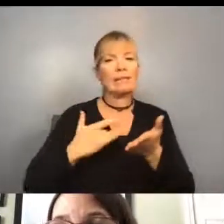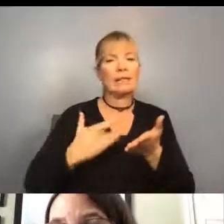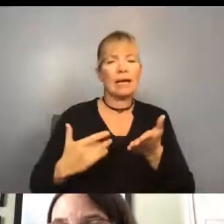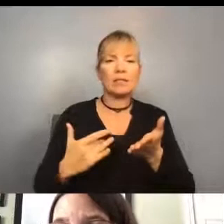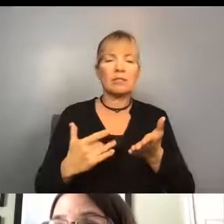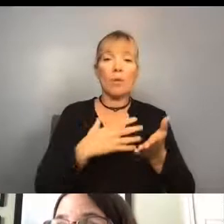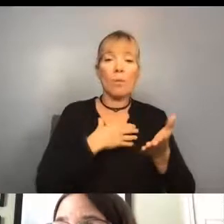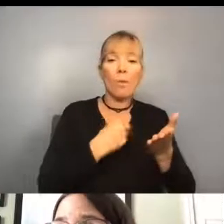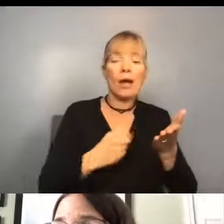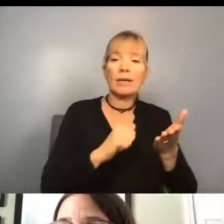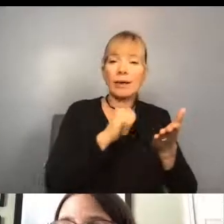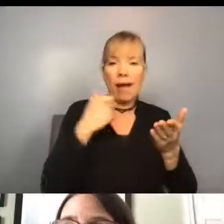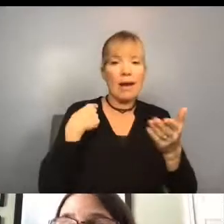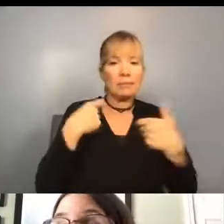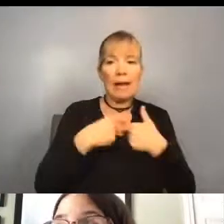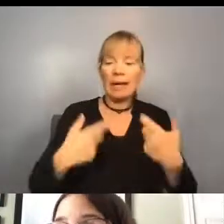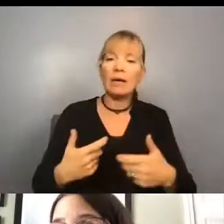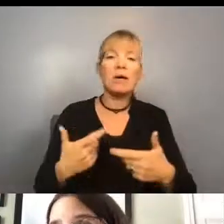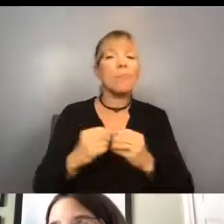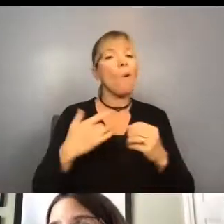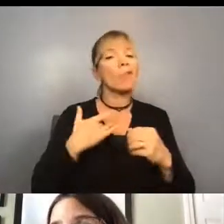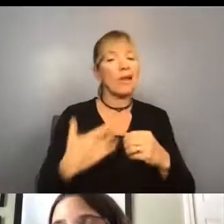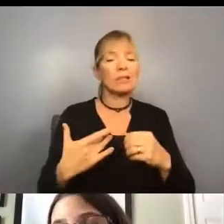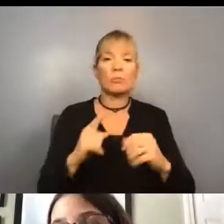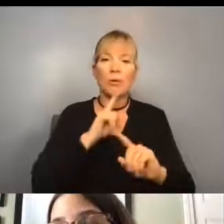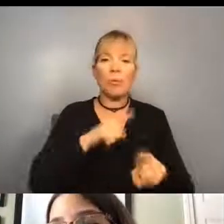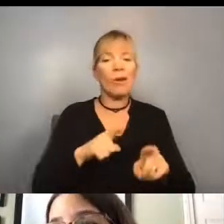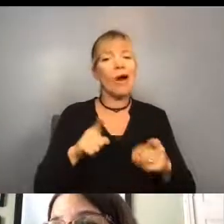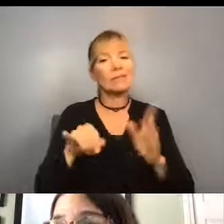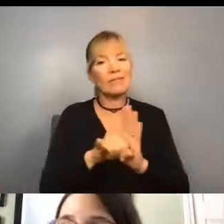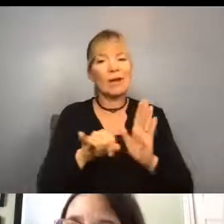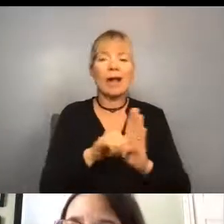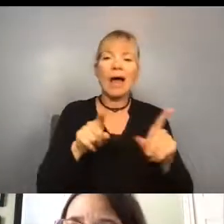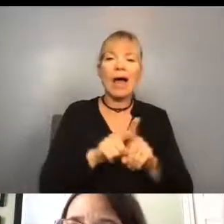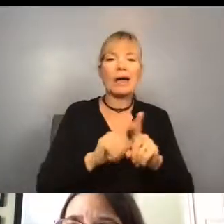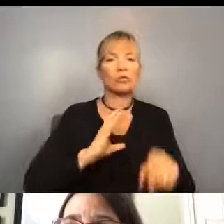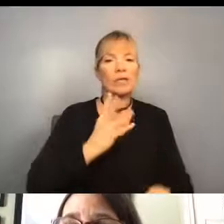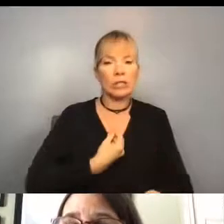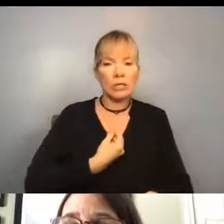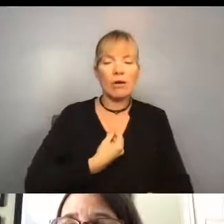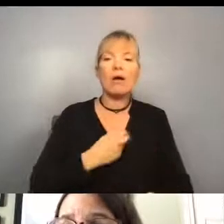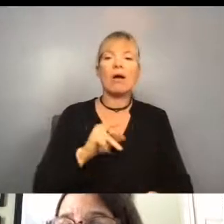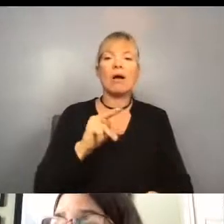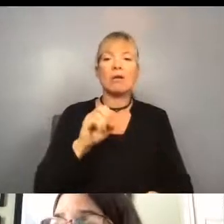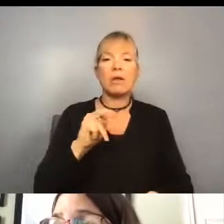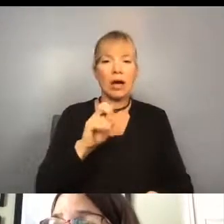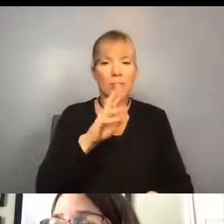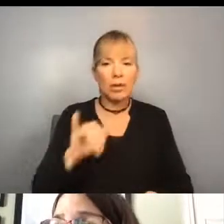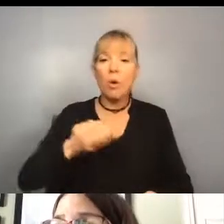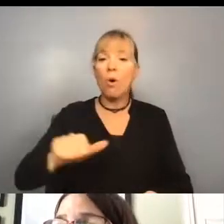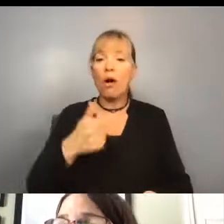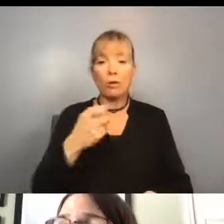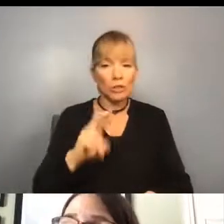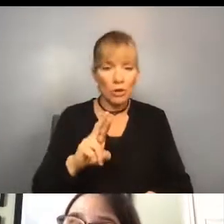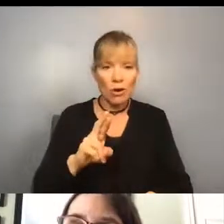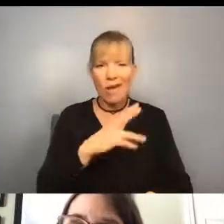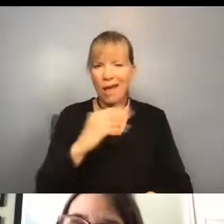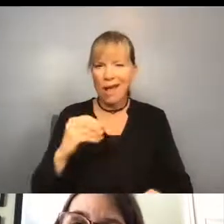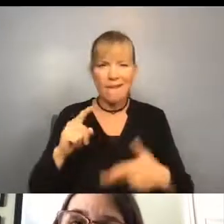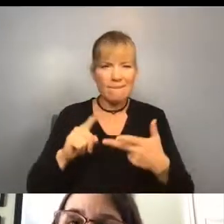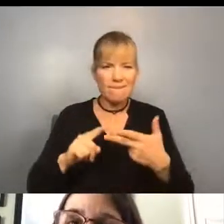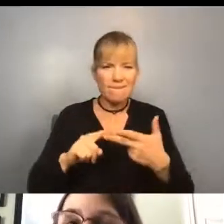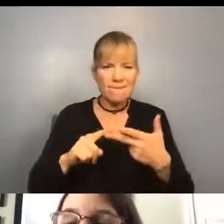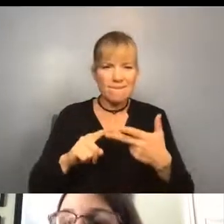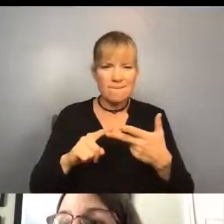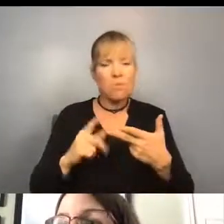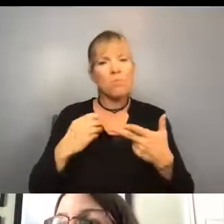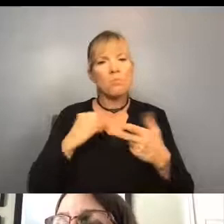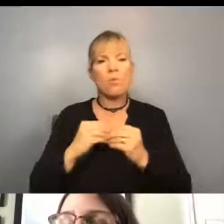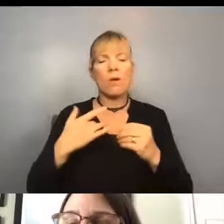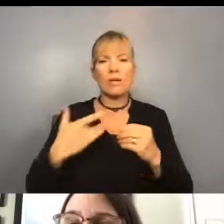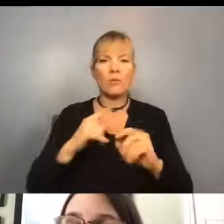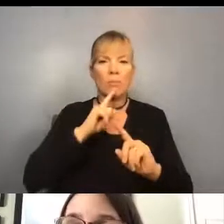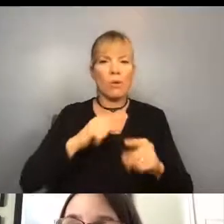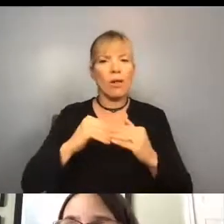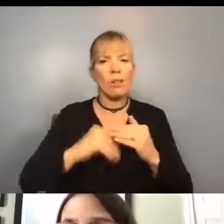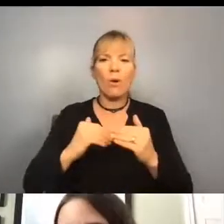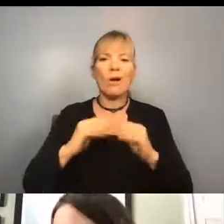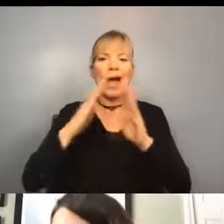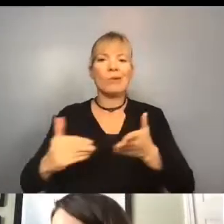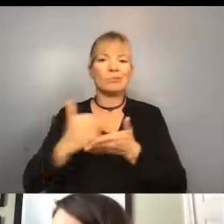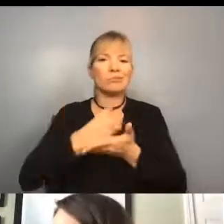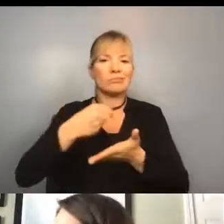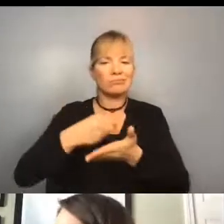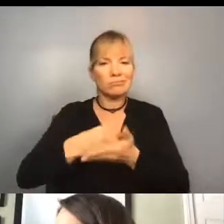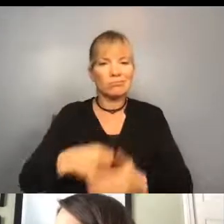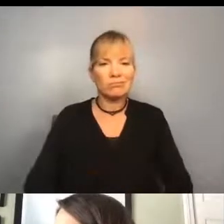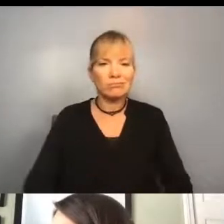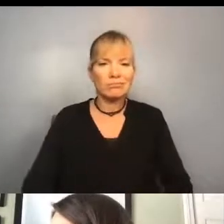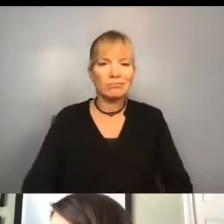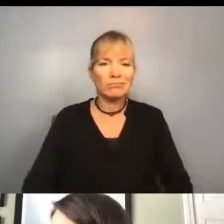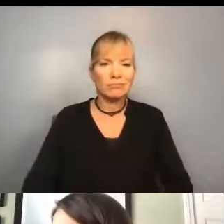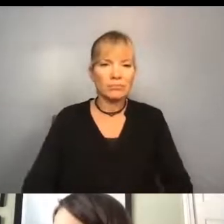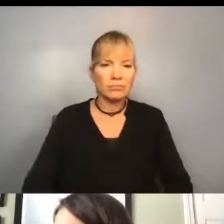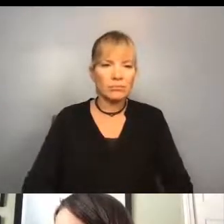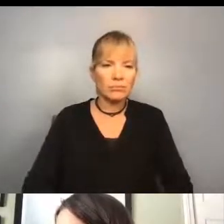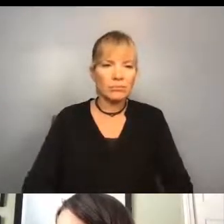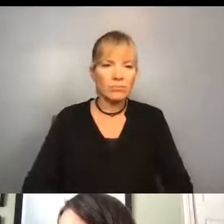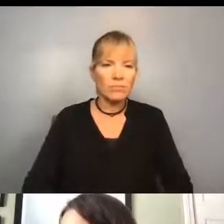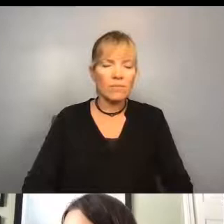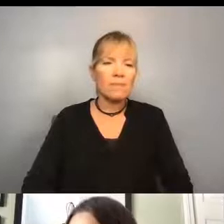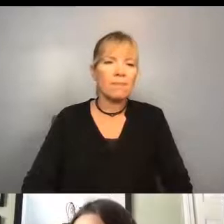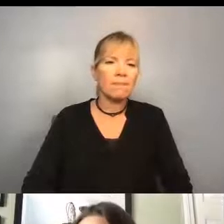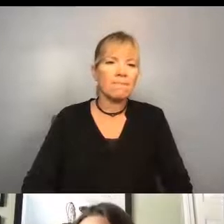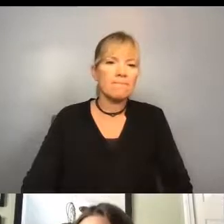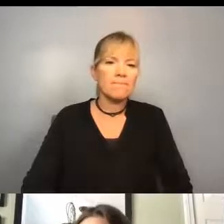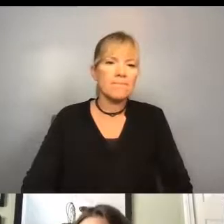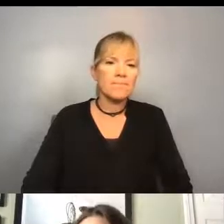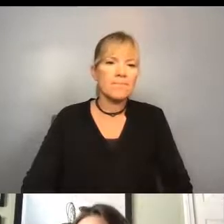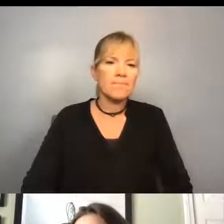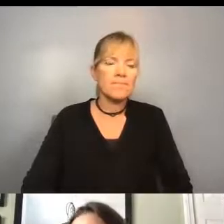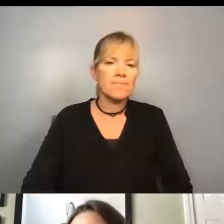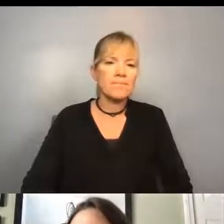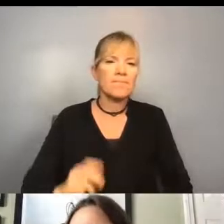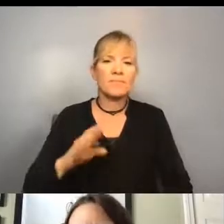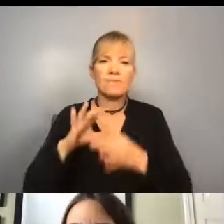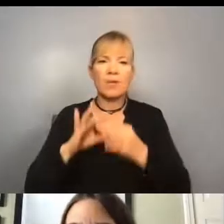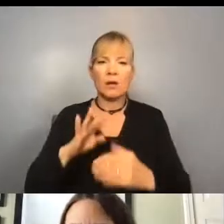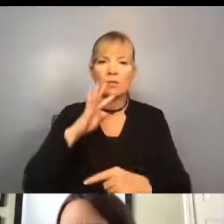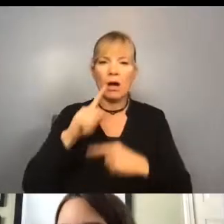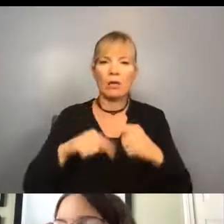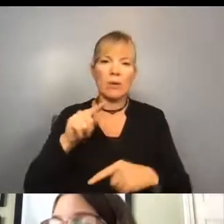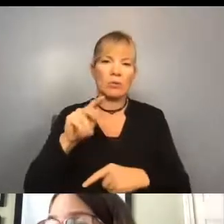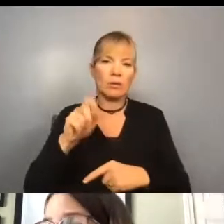bit younger. They were more diverse. Meaning they were be less likely to white, non-hispanic, more likely to report being transgender or nonbinary or other gender, and more likely to report lower household income. Next slide.